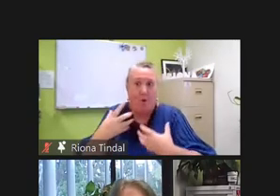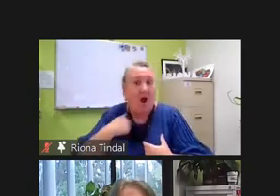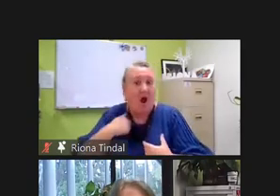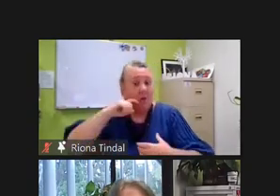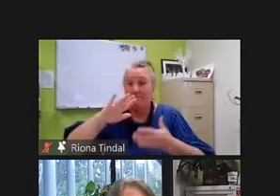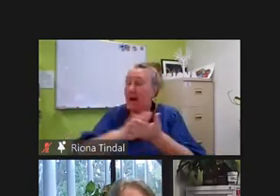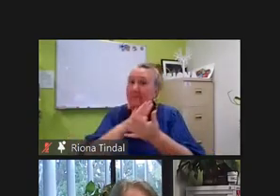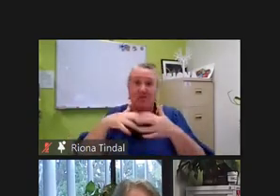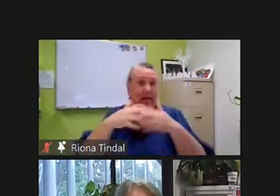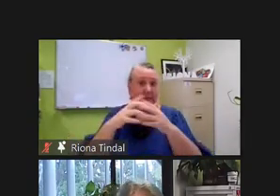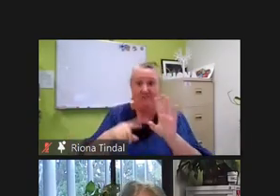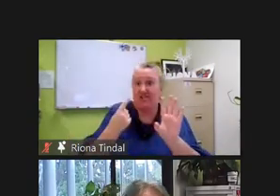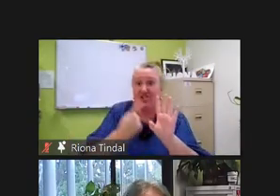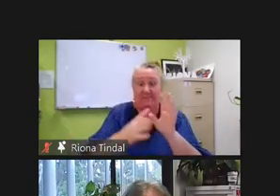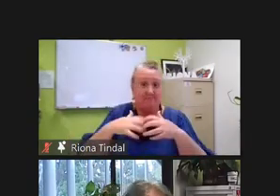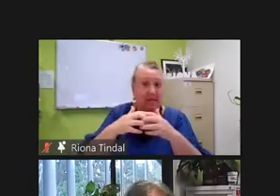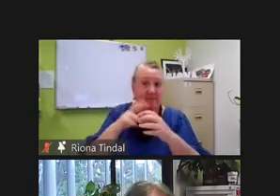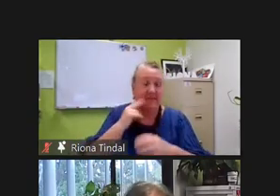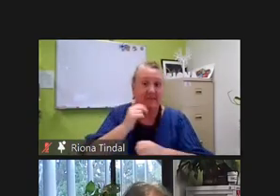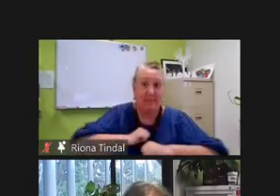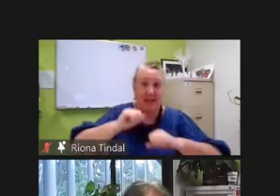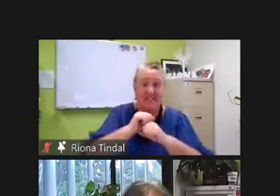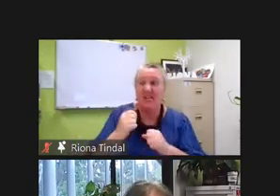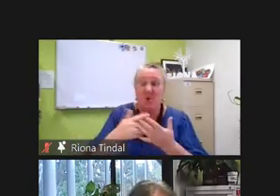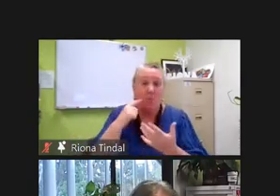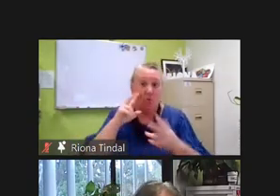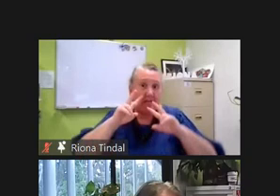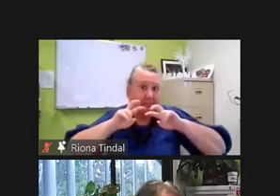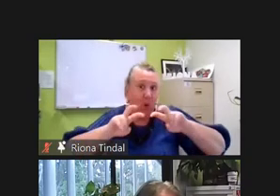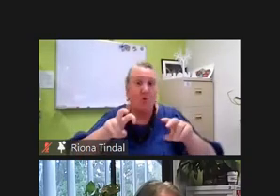more deaf people come to the university. So it's something that I would be happy to set up for next